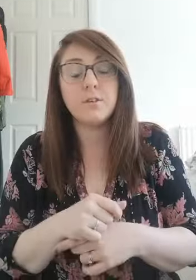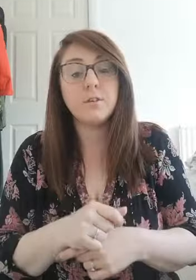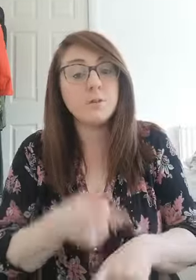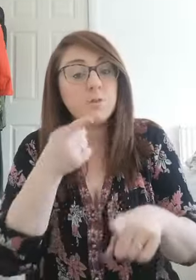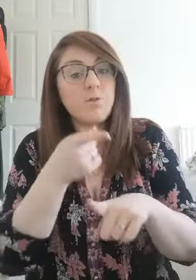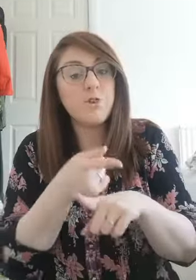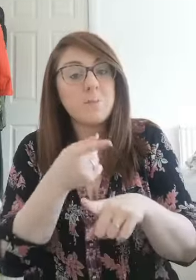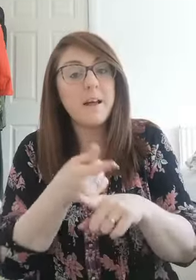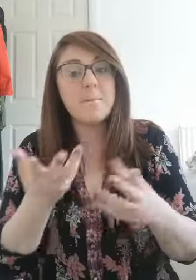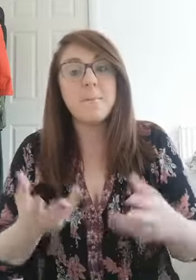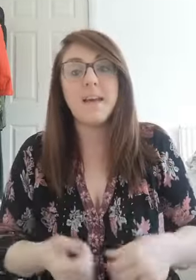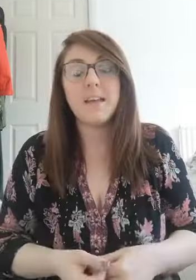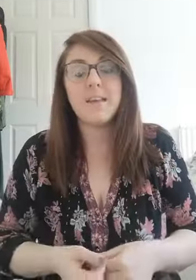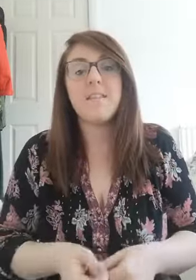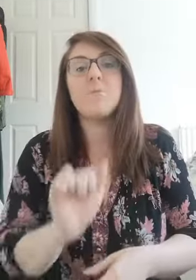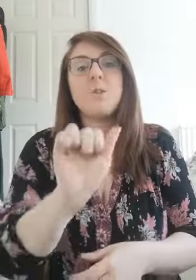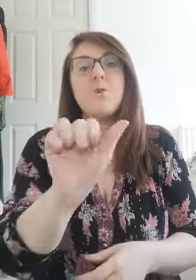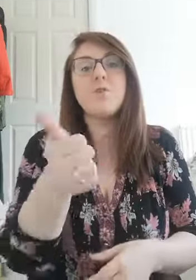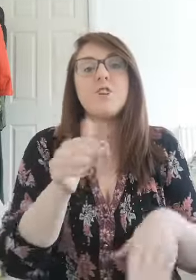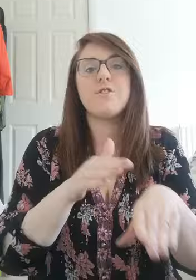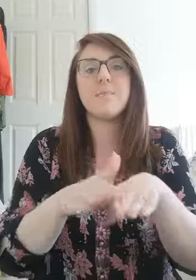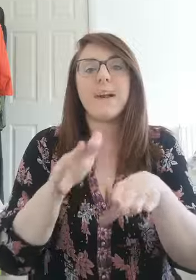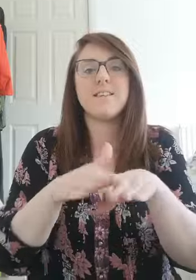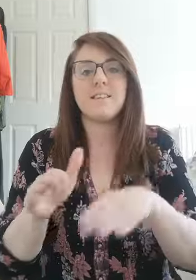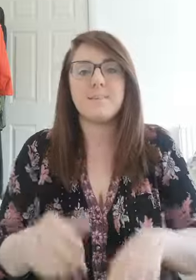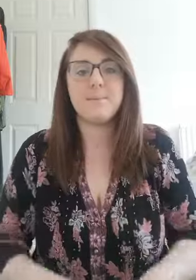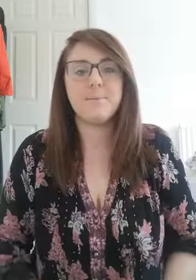we will talk about them a bit and then it will be your turn to practise.